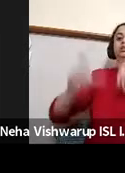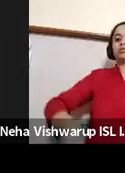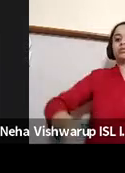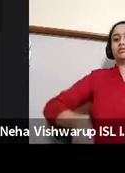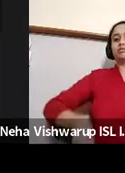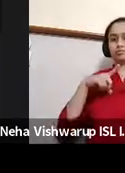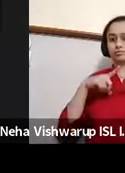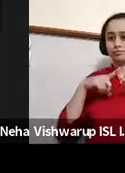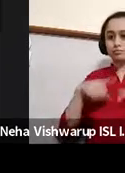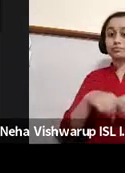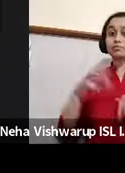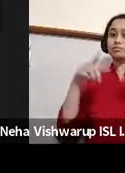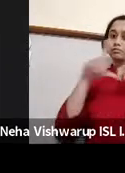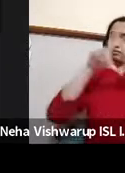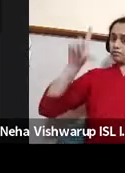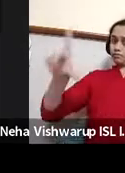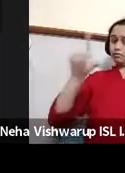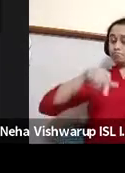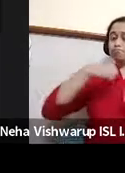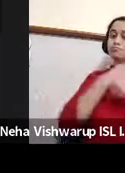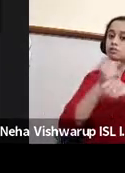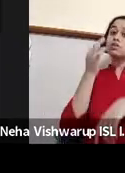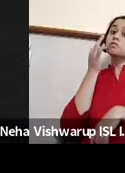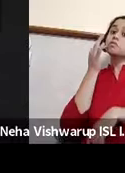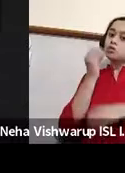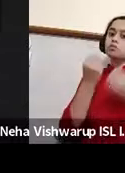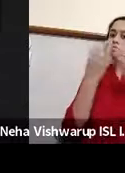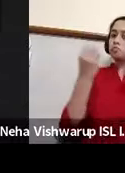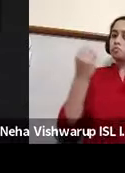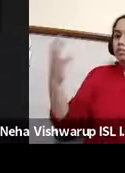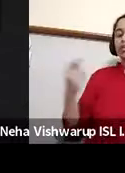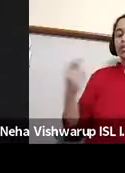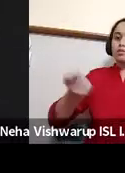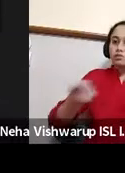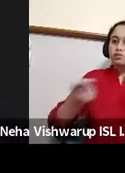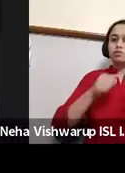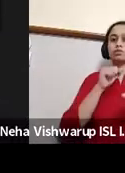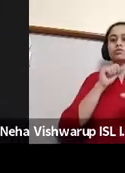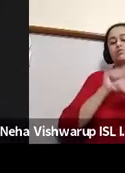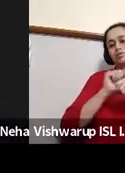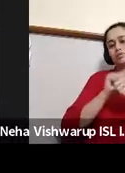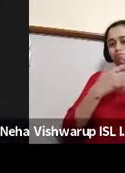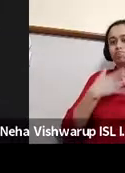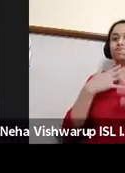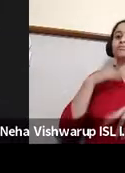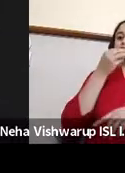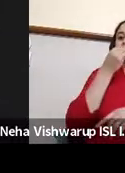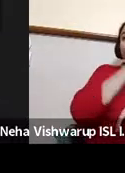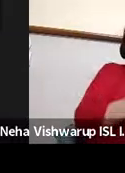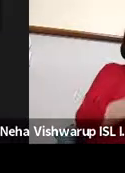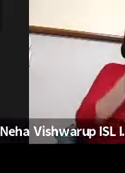standardized portraits became necessary for many administrative activities from accessing food subsidies to completing job applications